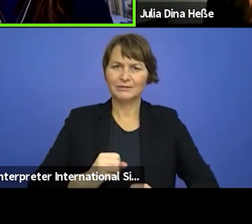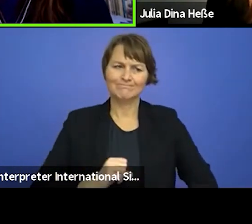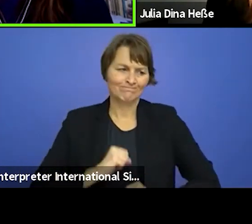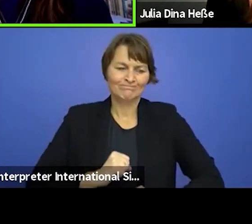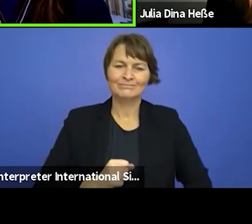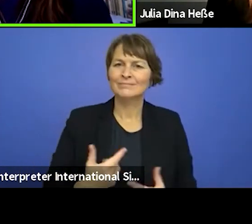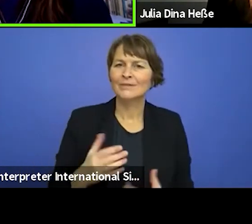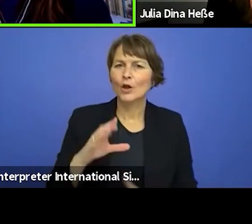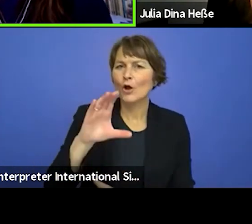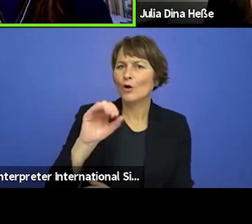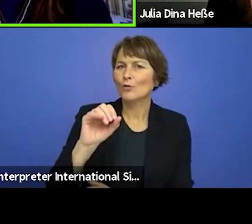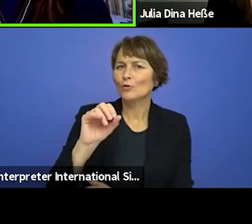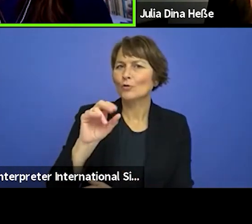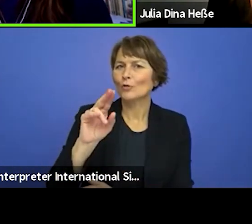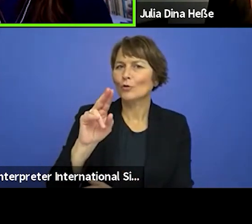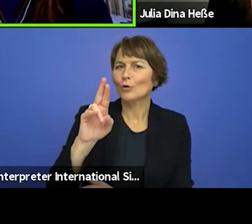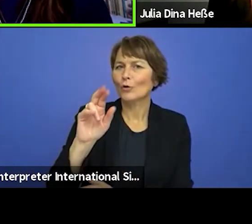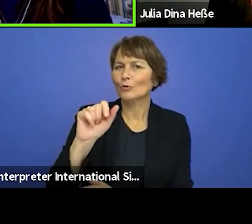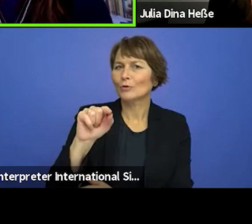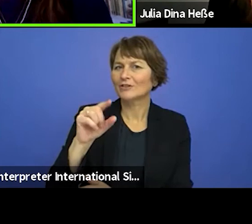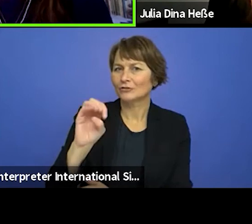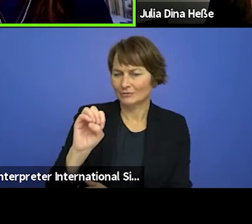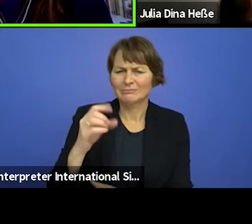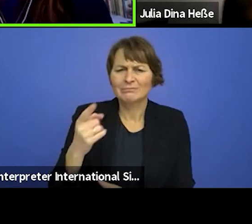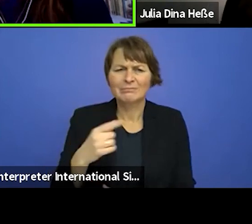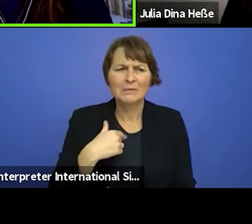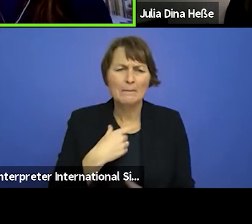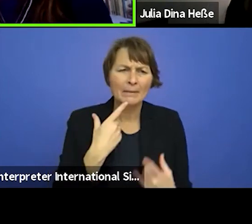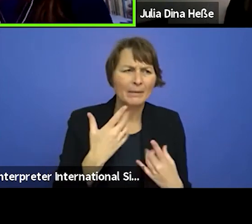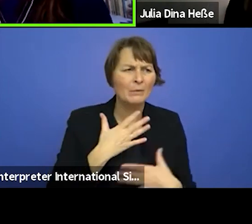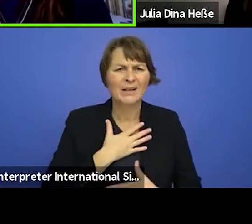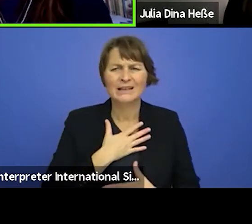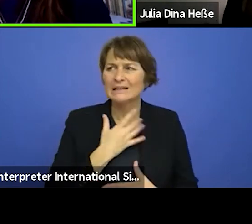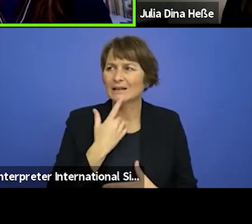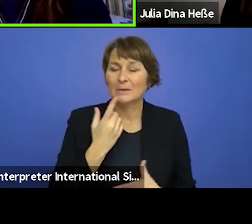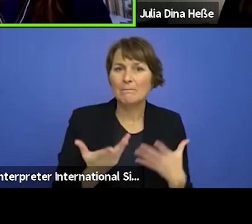makes people feel afraid of entering the space if they are afraid of entering the space or